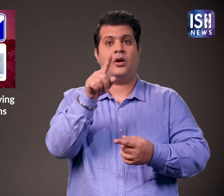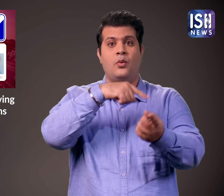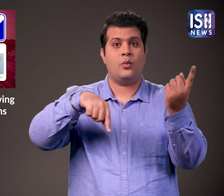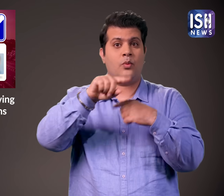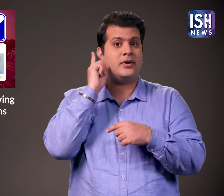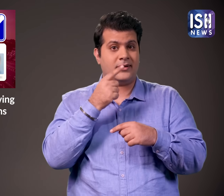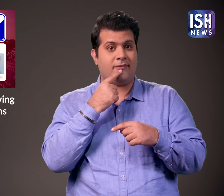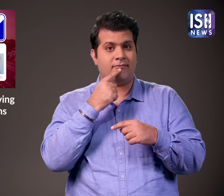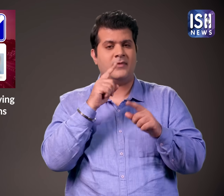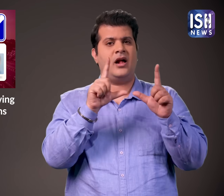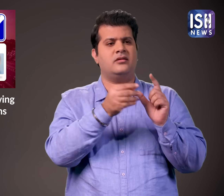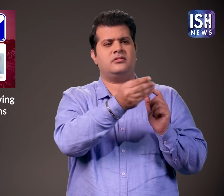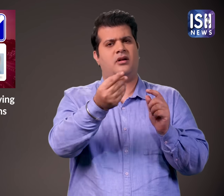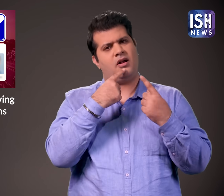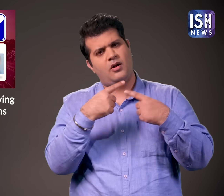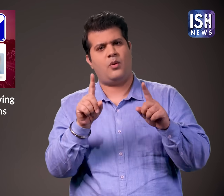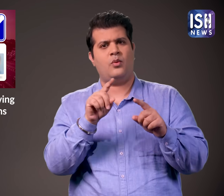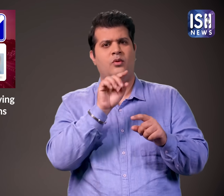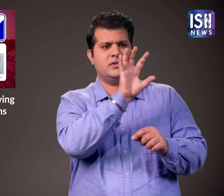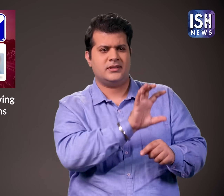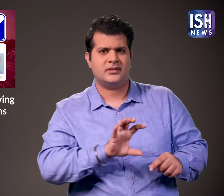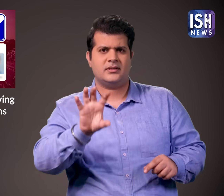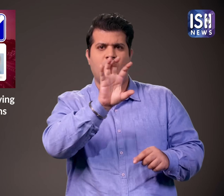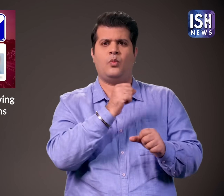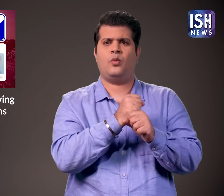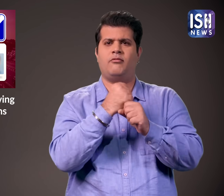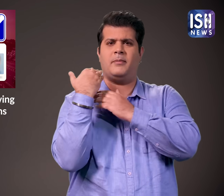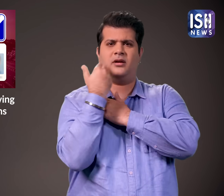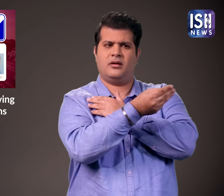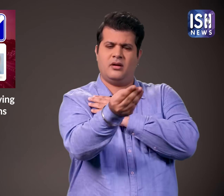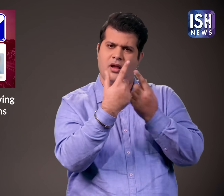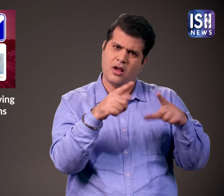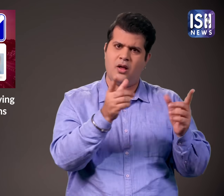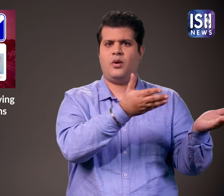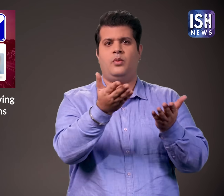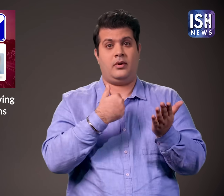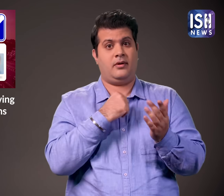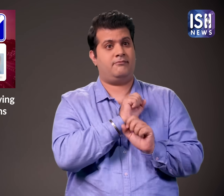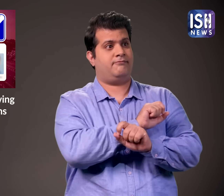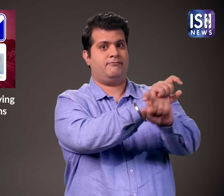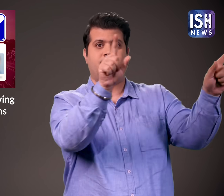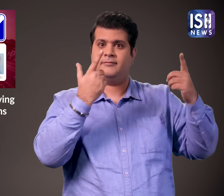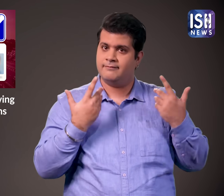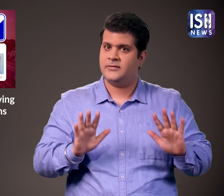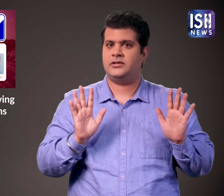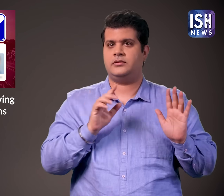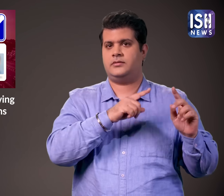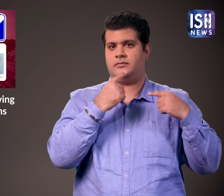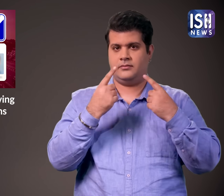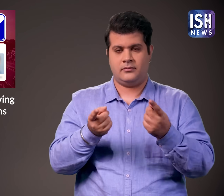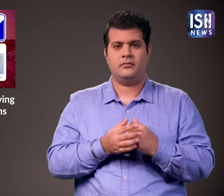that allows State Governments to give licenses to Deaf.